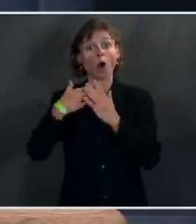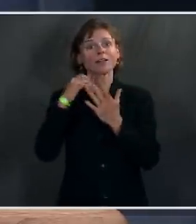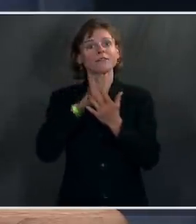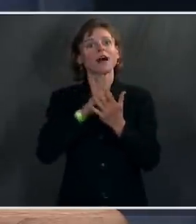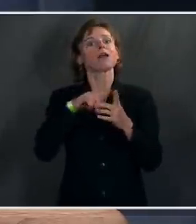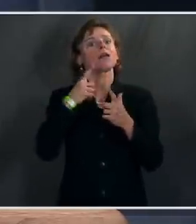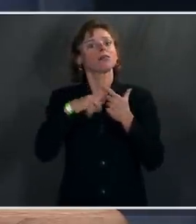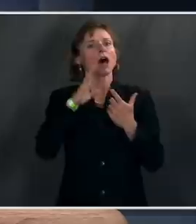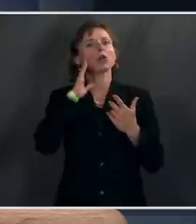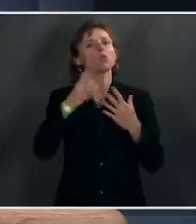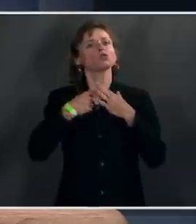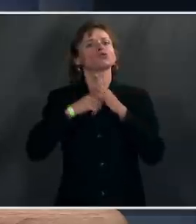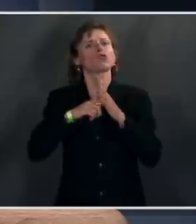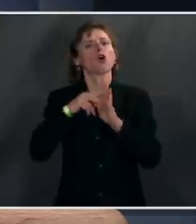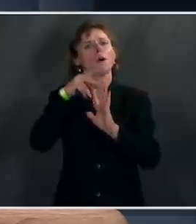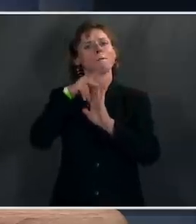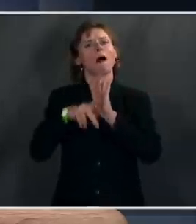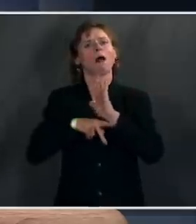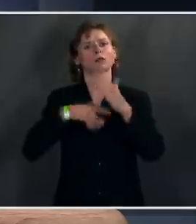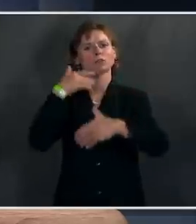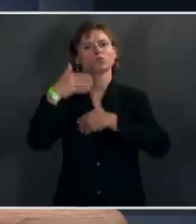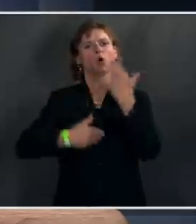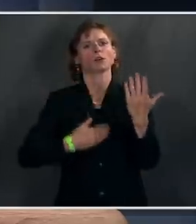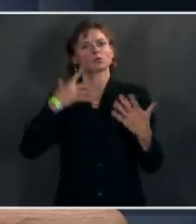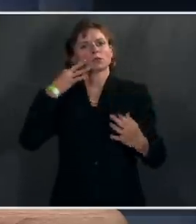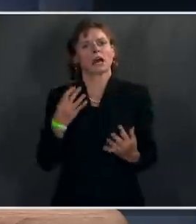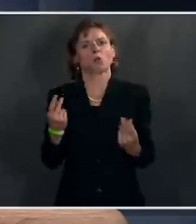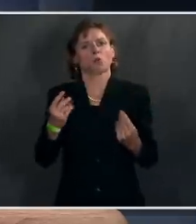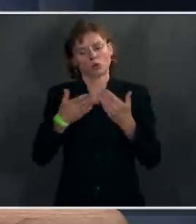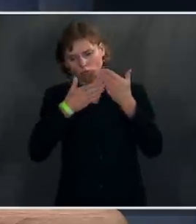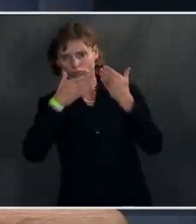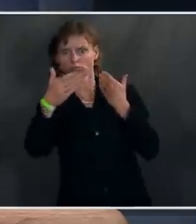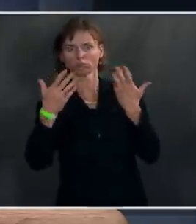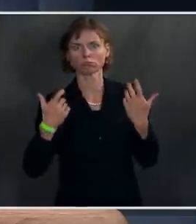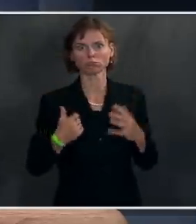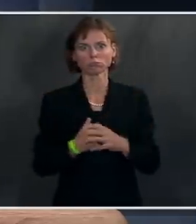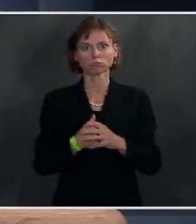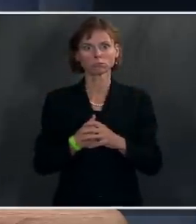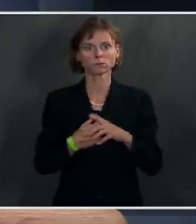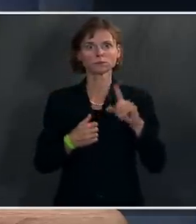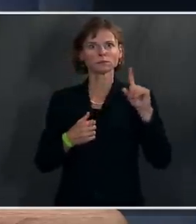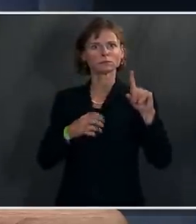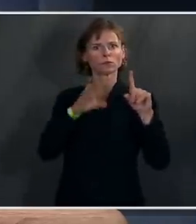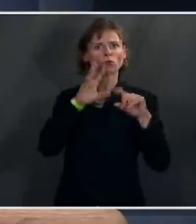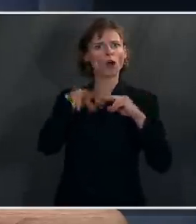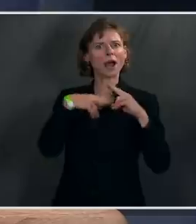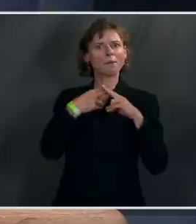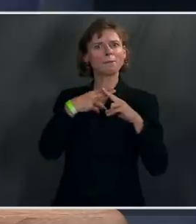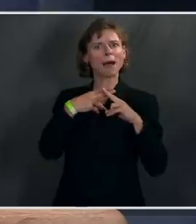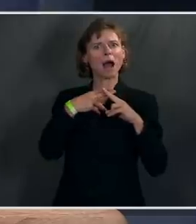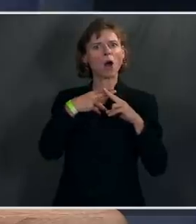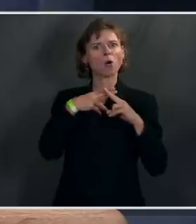to determine what steps we will take from here. Go ahead. The Press: On the relief bill, Democrats are obviously moving ahead with this process.